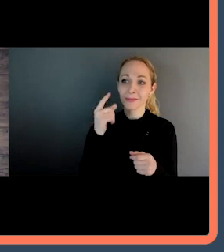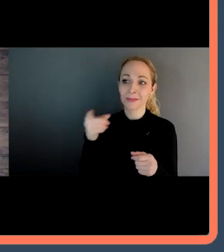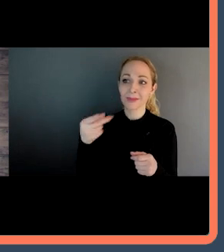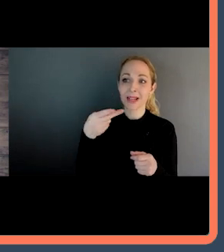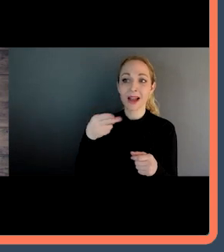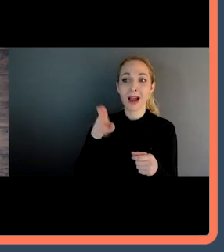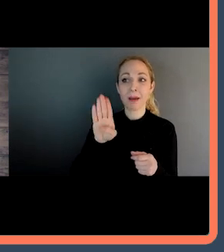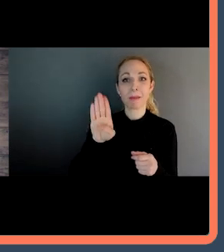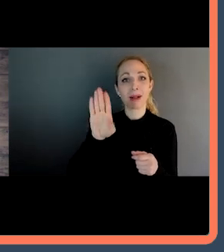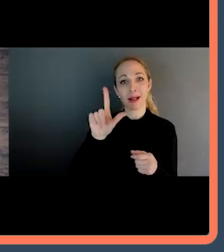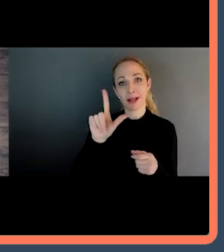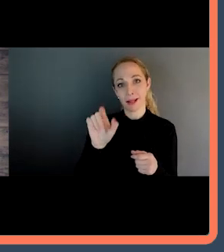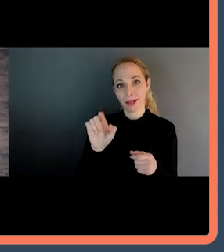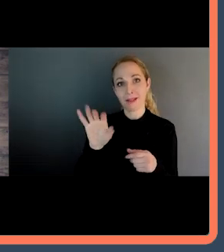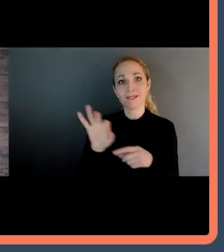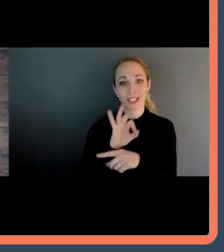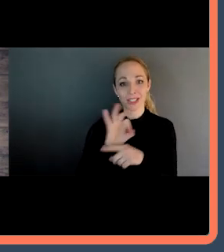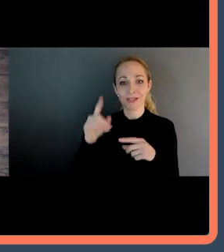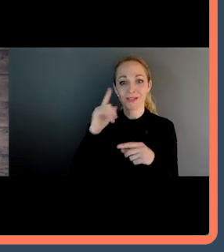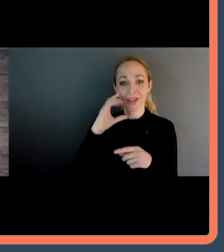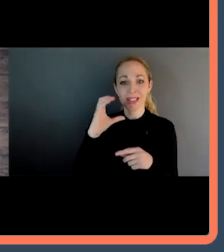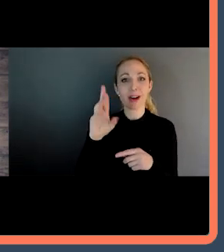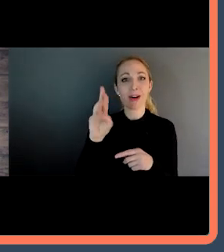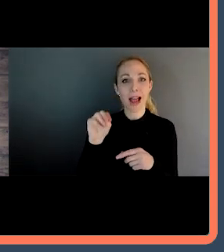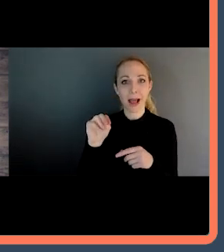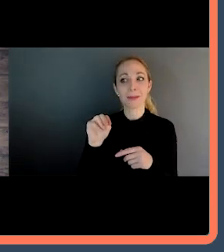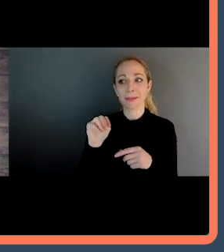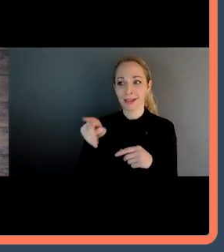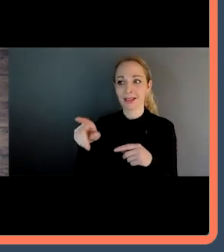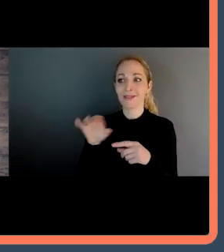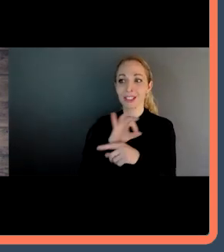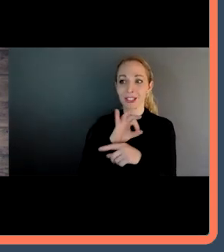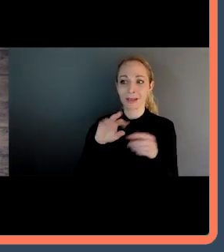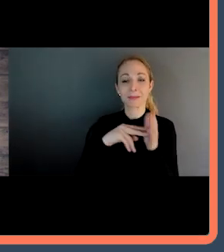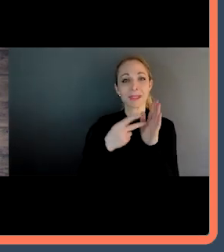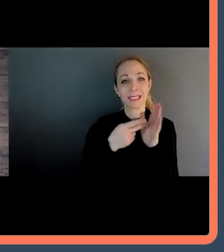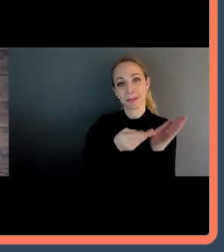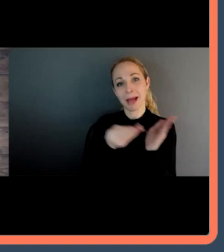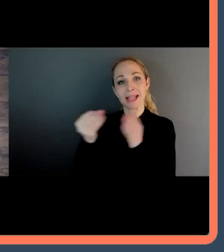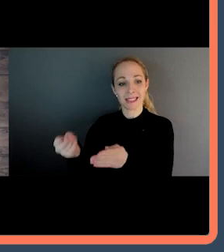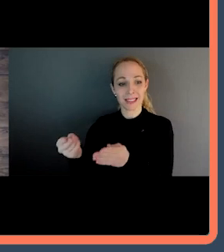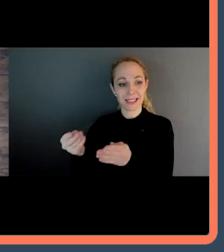PASSING CONTACT ID AND THEN PRINTING OUT WHAT THE